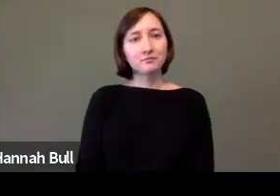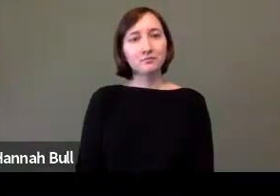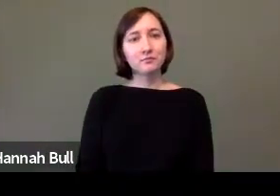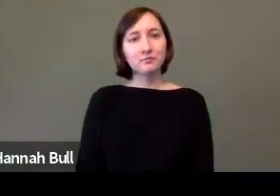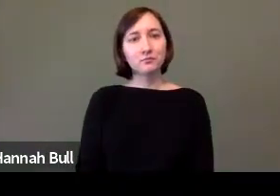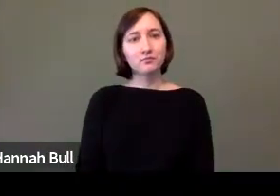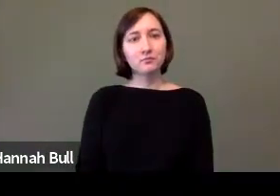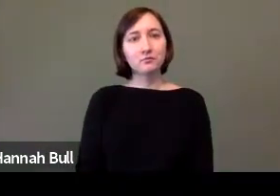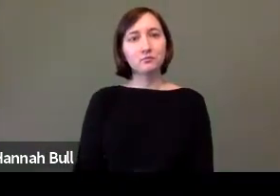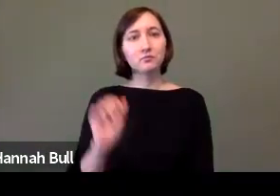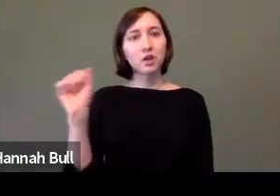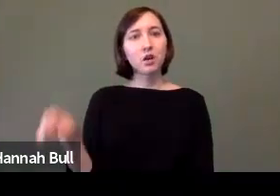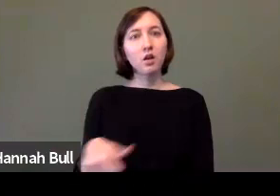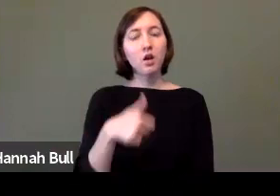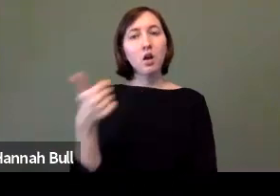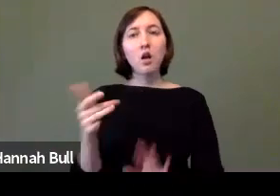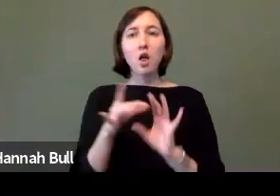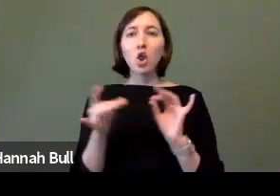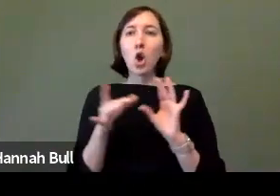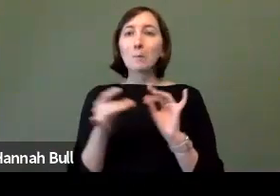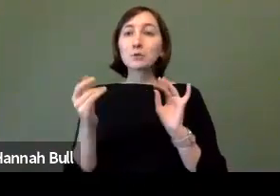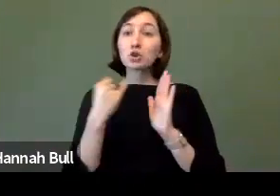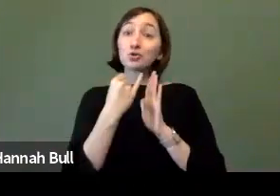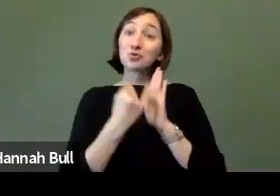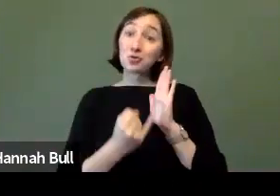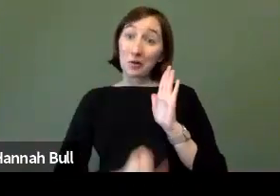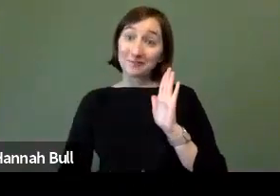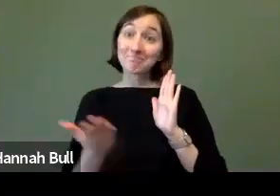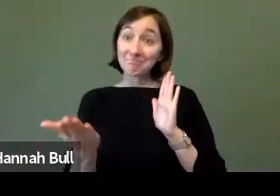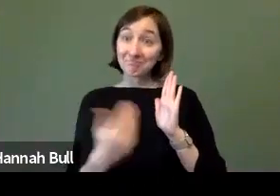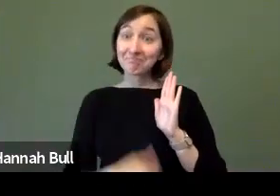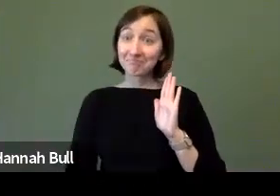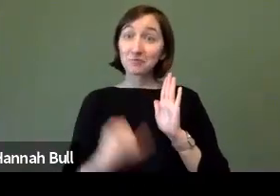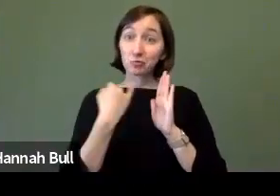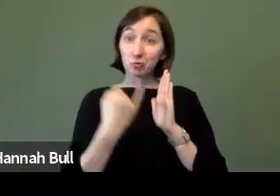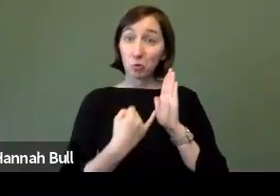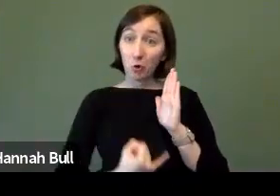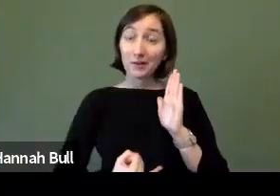Another option is drawing. Positive effects of drawing are improved mood,